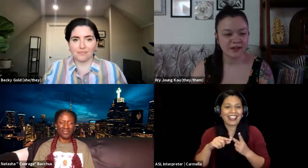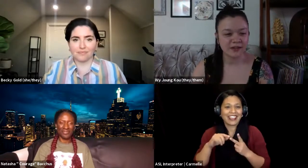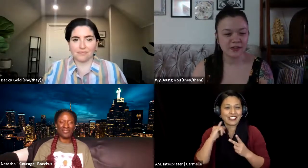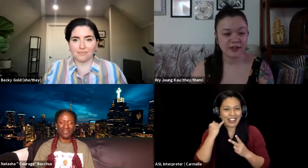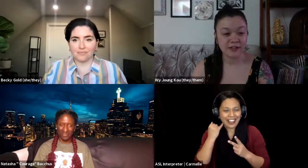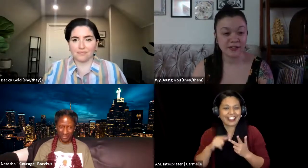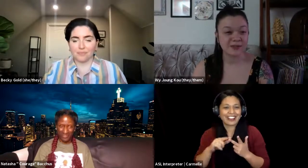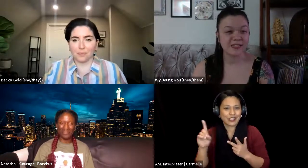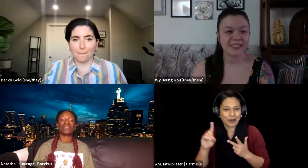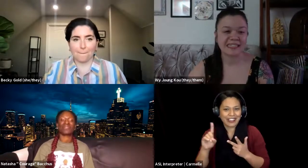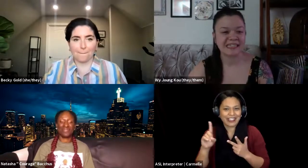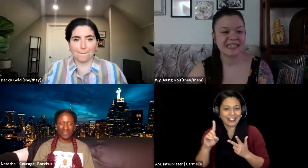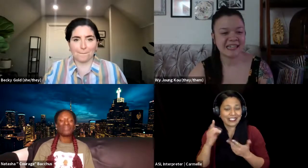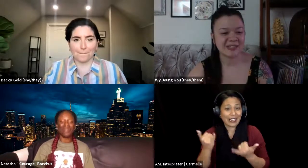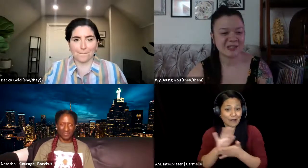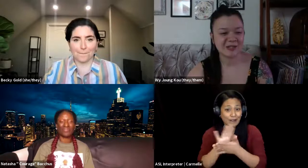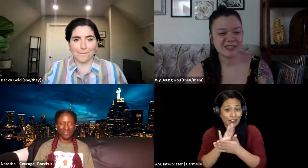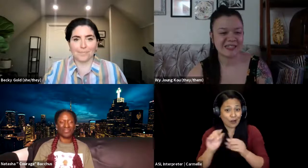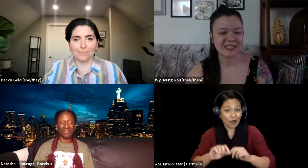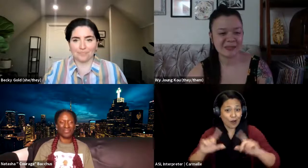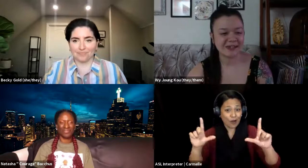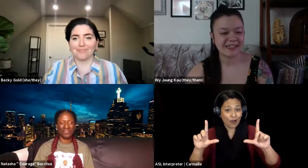turn on your videos and join us in the spotlight